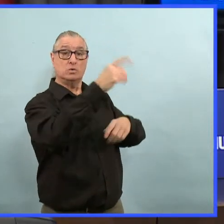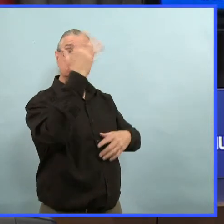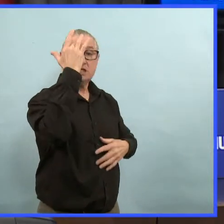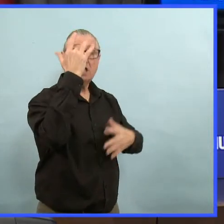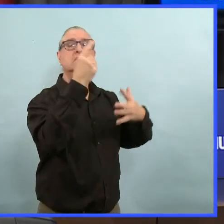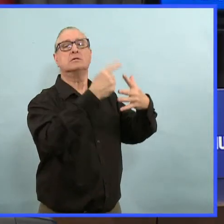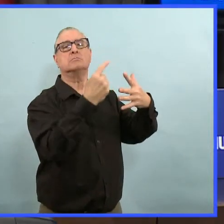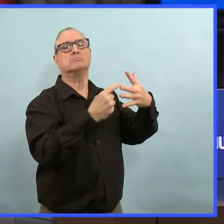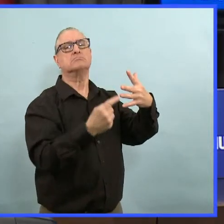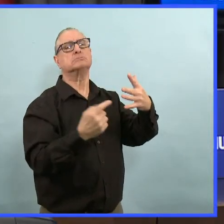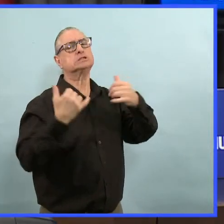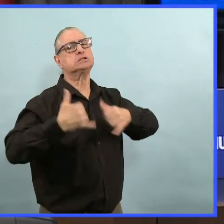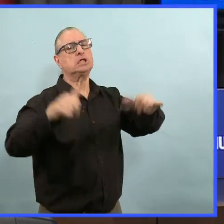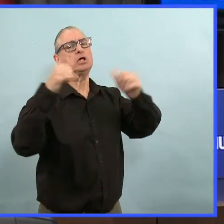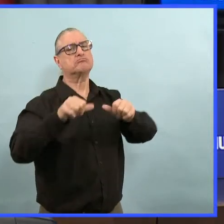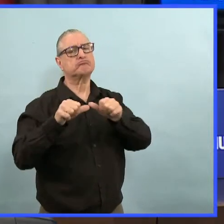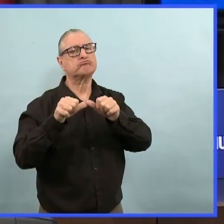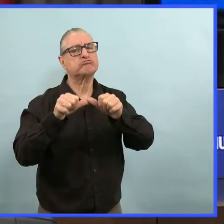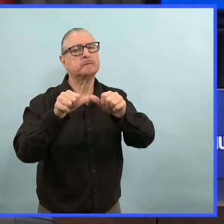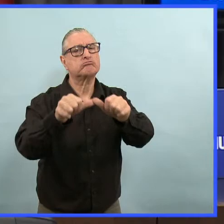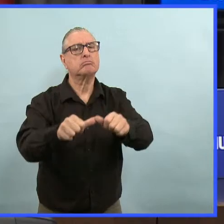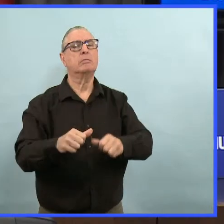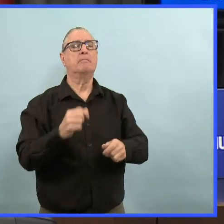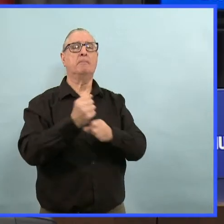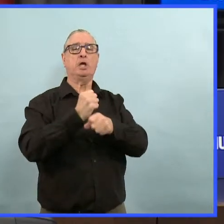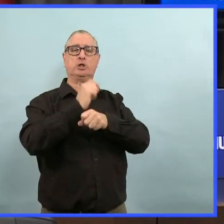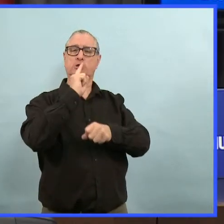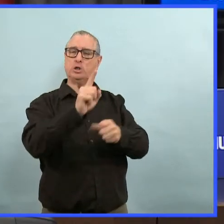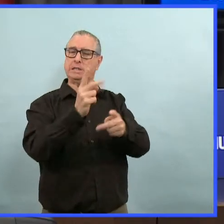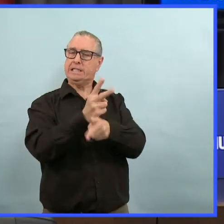and maintaining physical distancing will continue to be a requirement